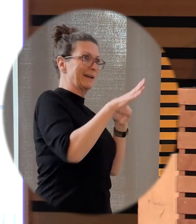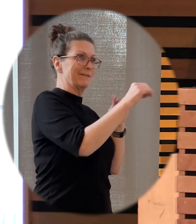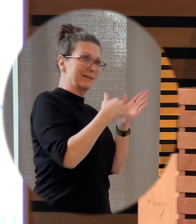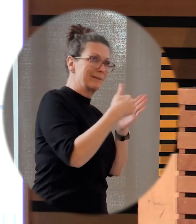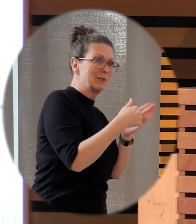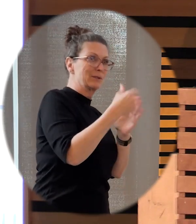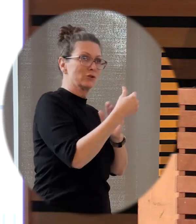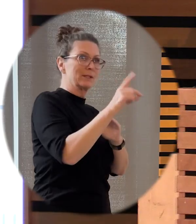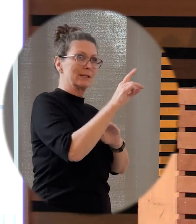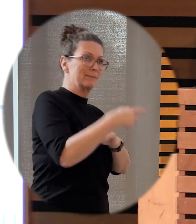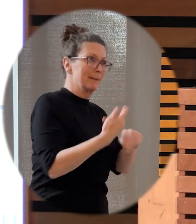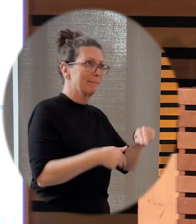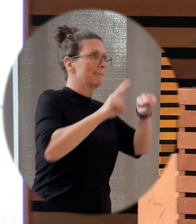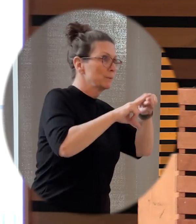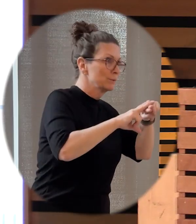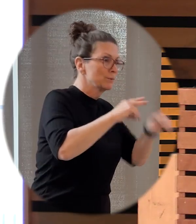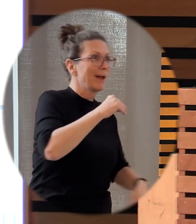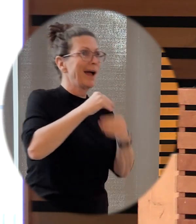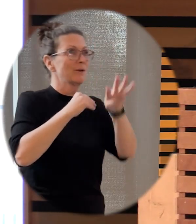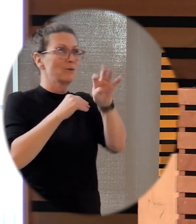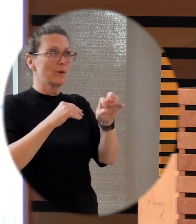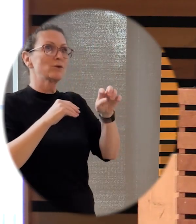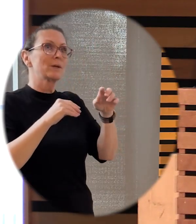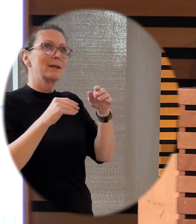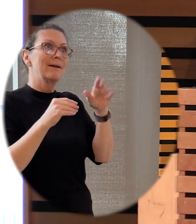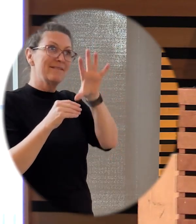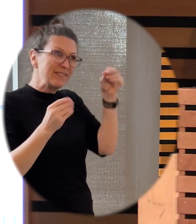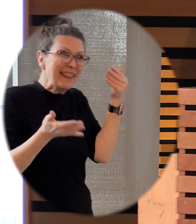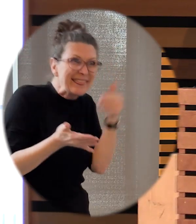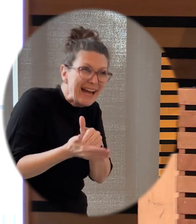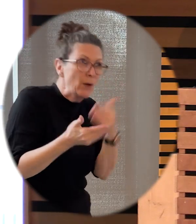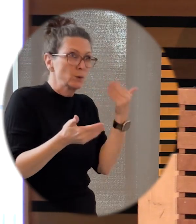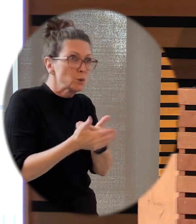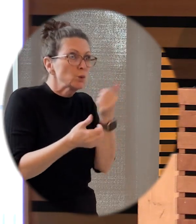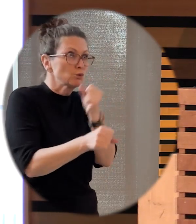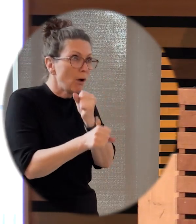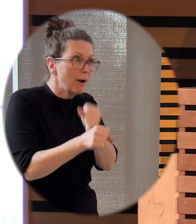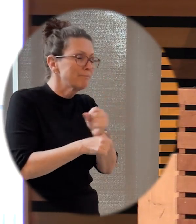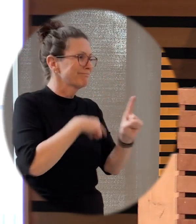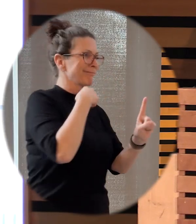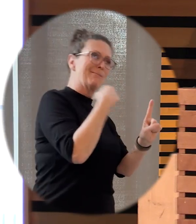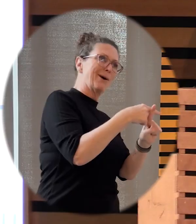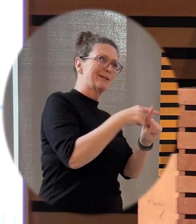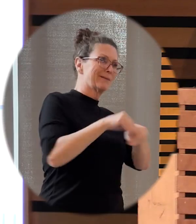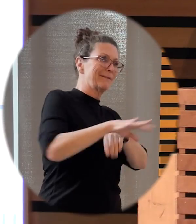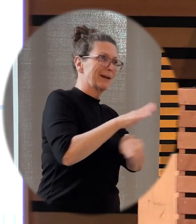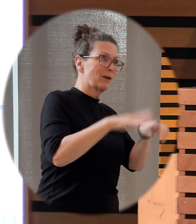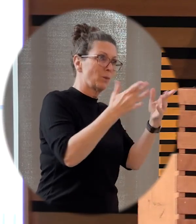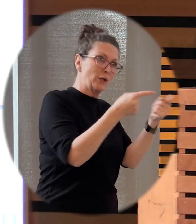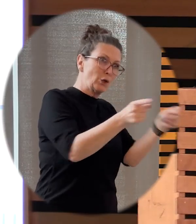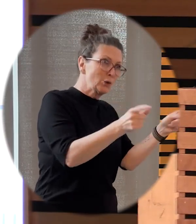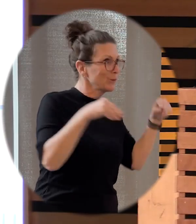boost, add nearly 450,000 new jobs, and have positive effects on consumer spending. Third,